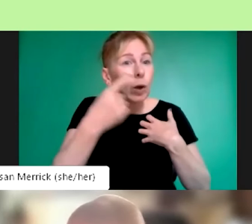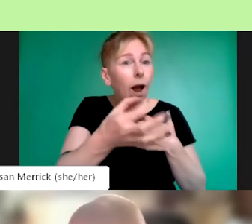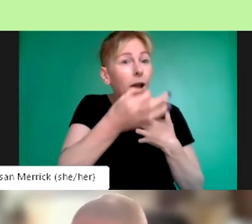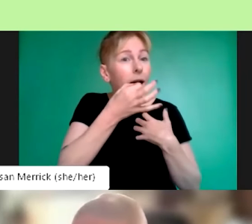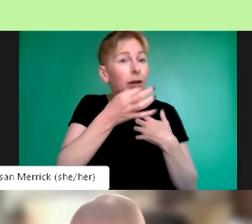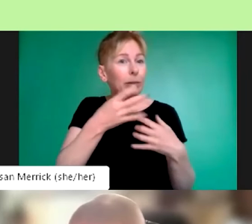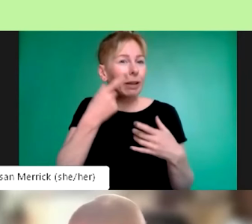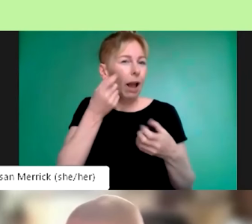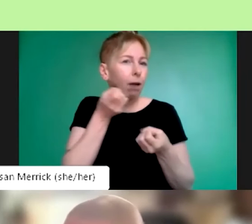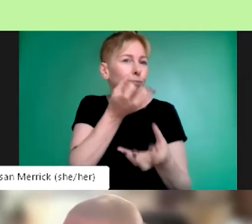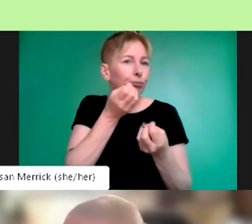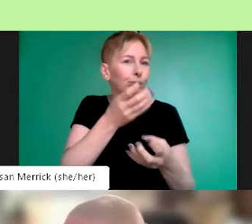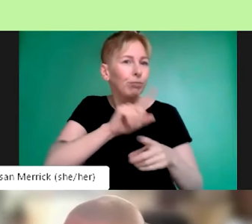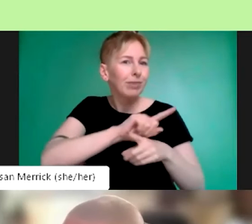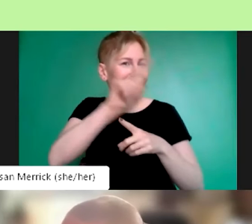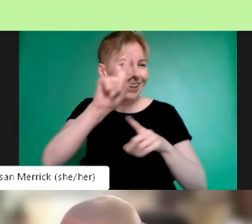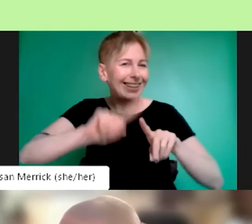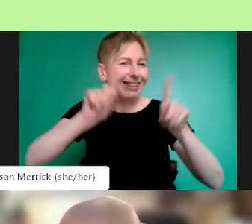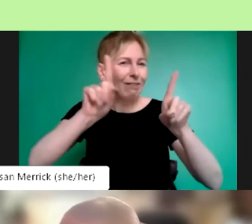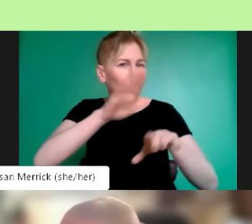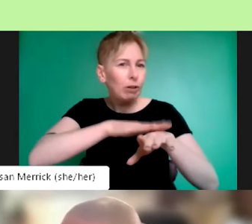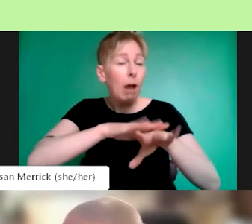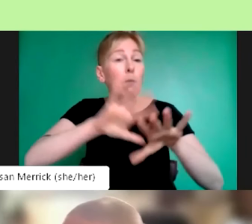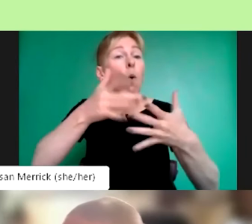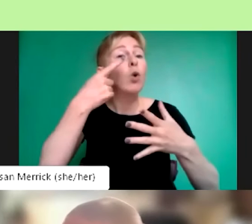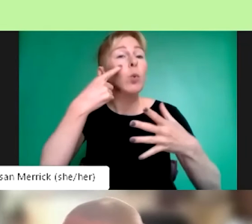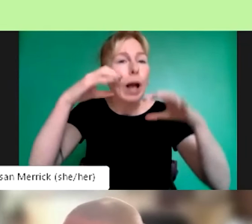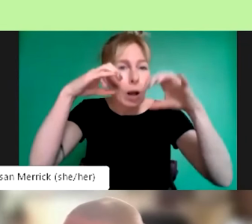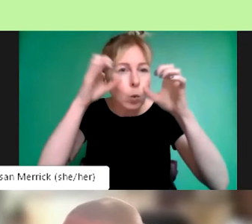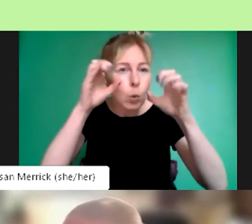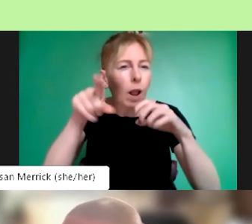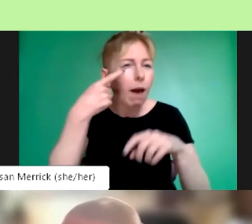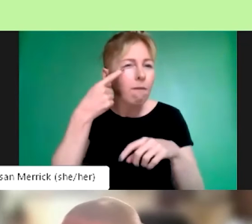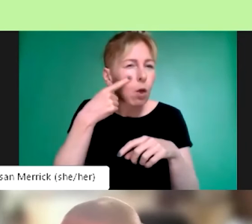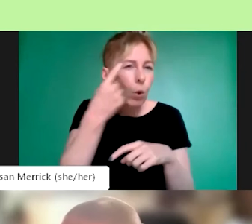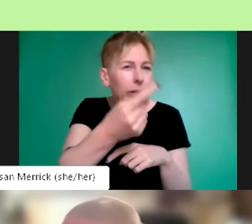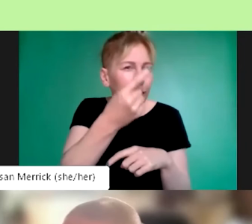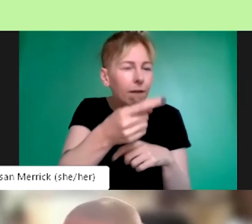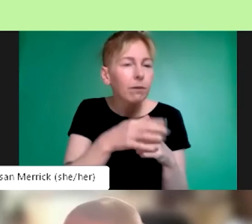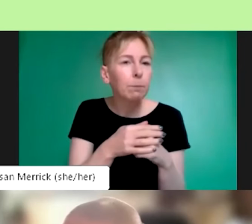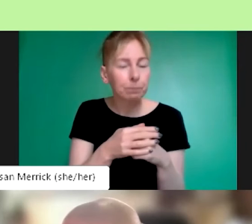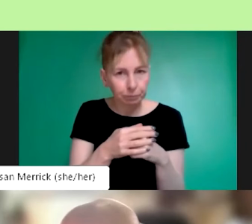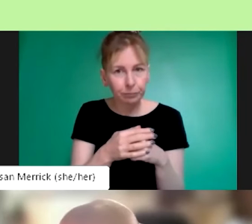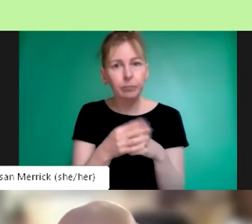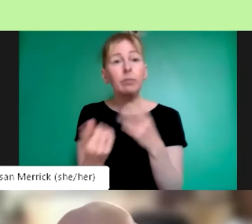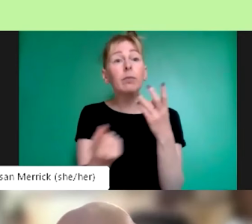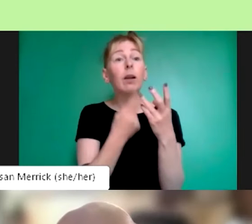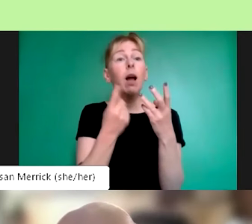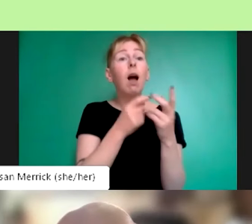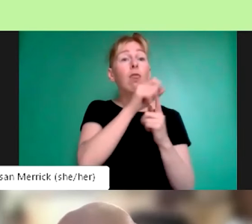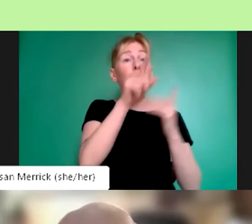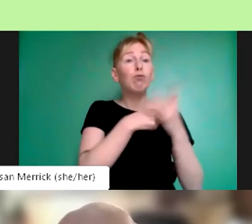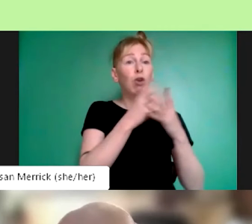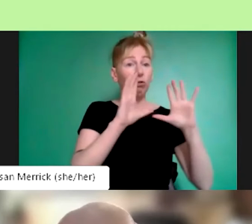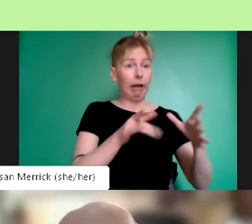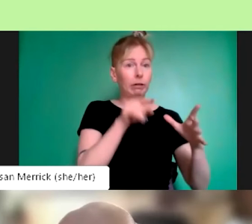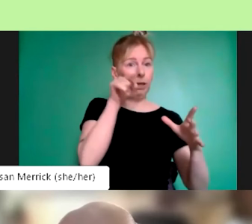you can watch a video. And then the other one that I wanted to show you is this, which is